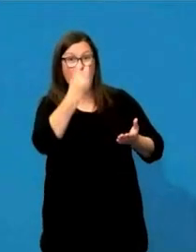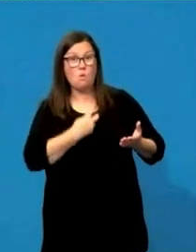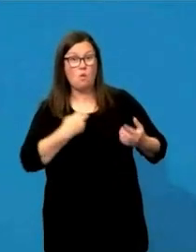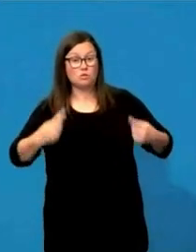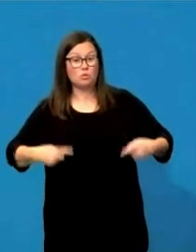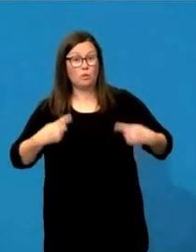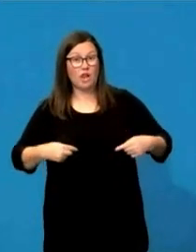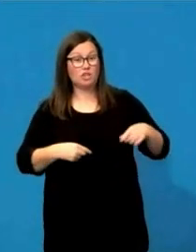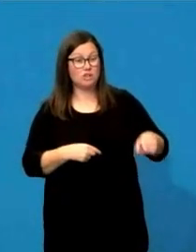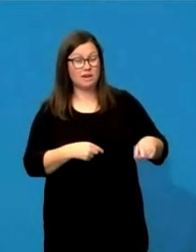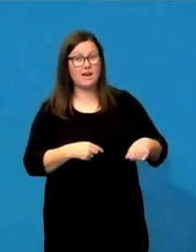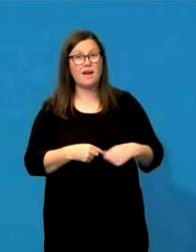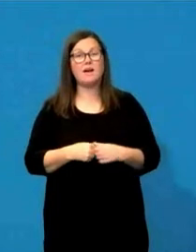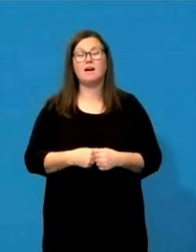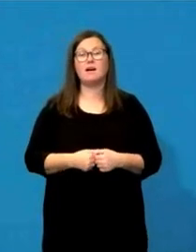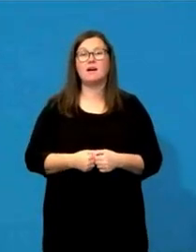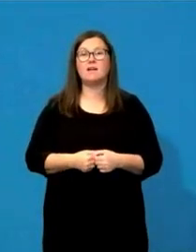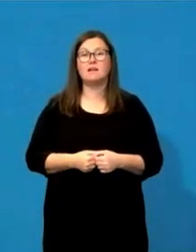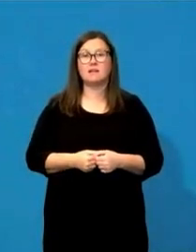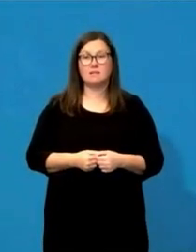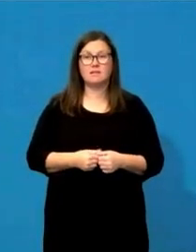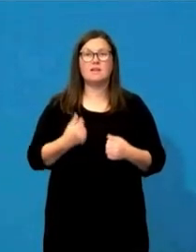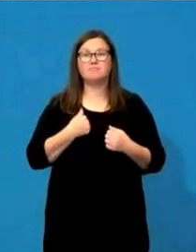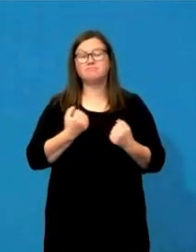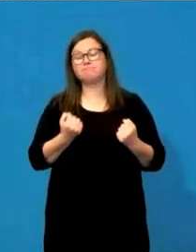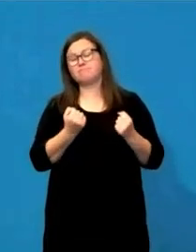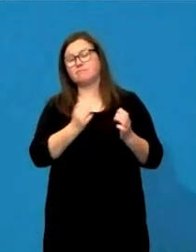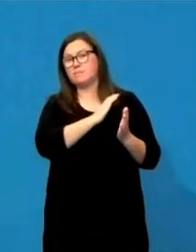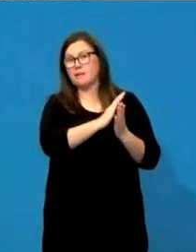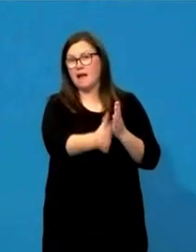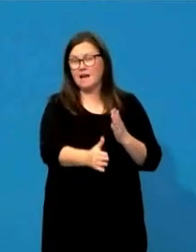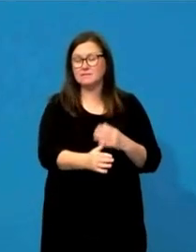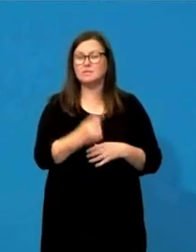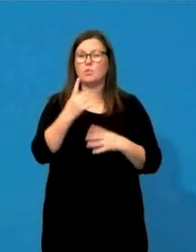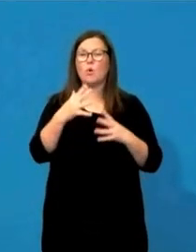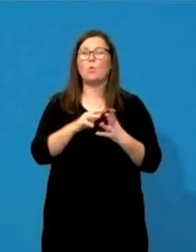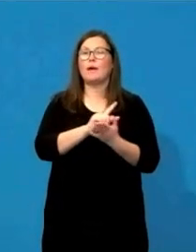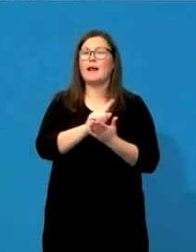week later Ronita's wheelchair stuffed up. So, I went back there to look for this chair, and it was gone.